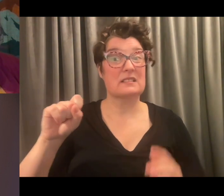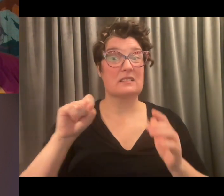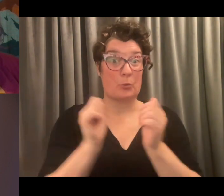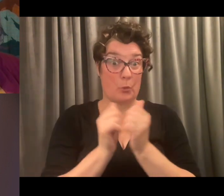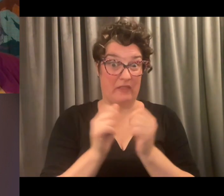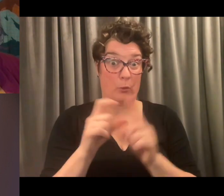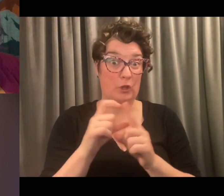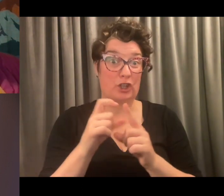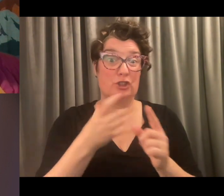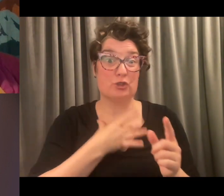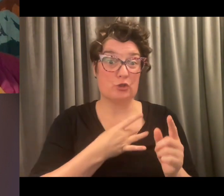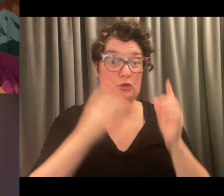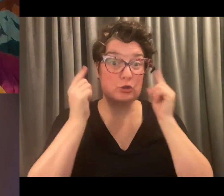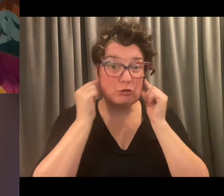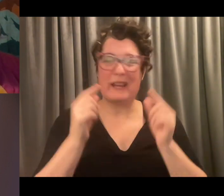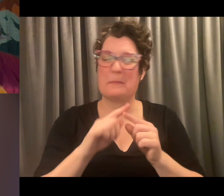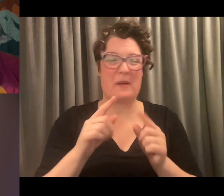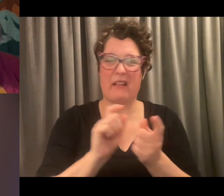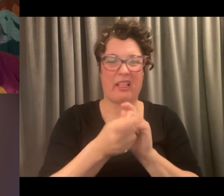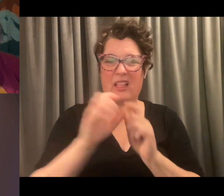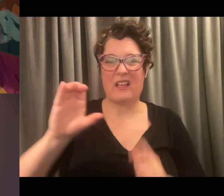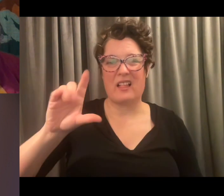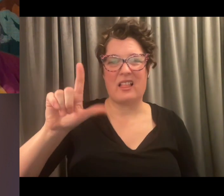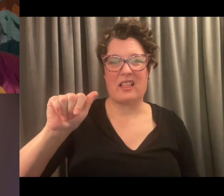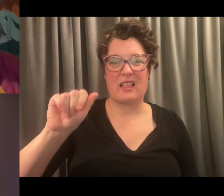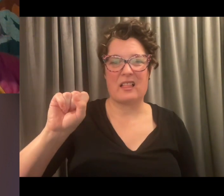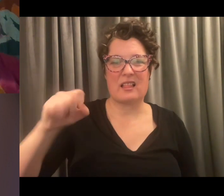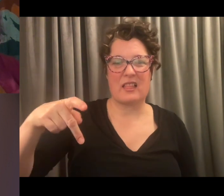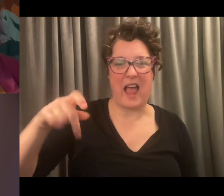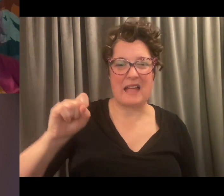Nomy: Maybe it meant clasps. I wonder what the original Hebrew was.